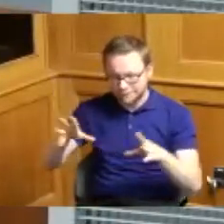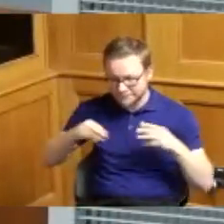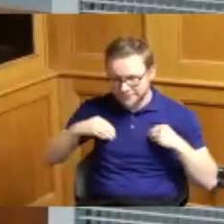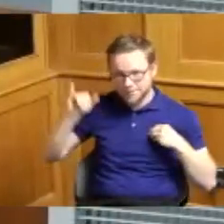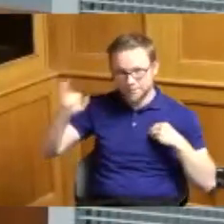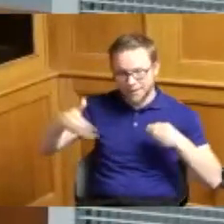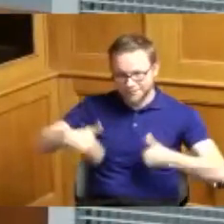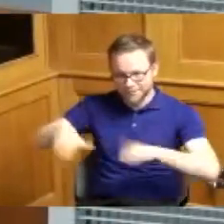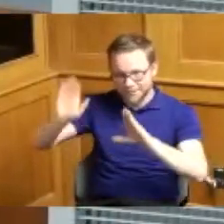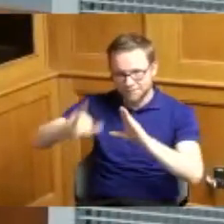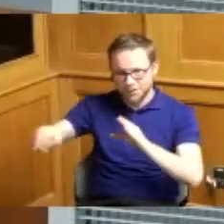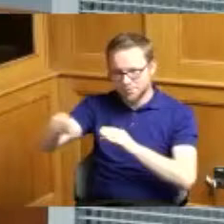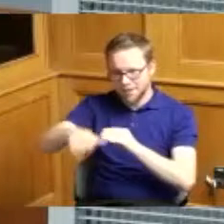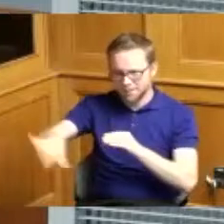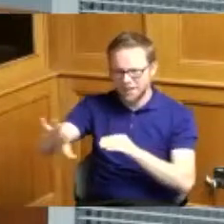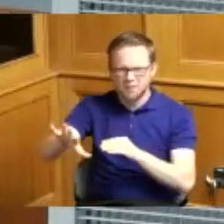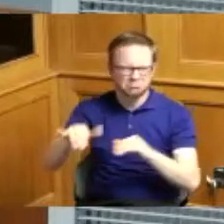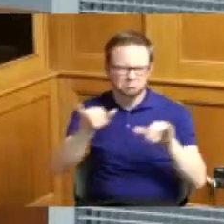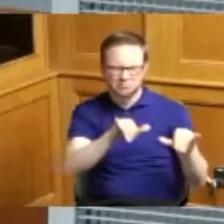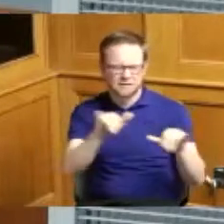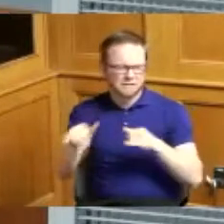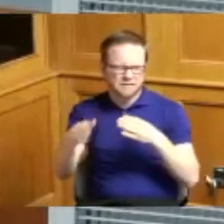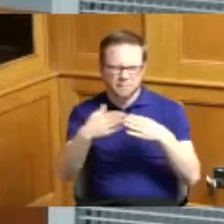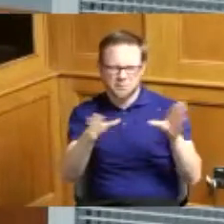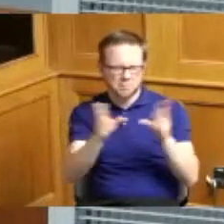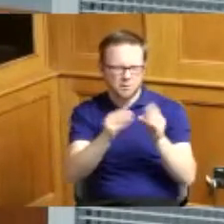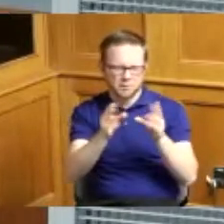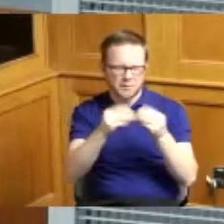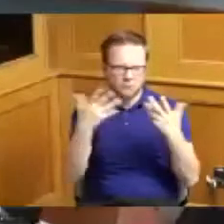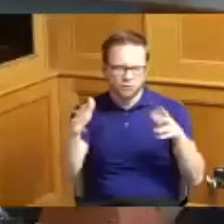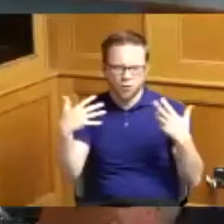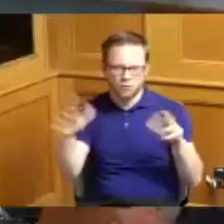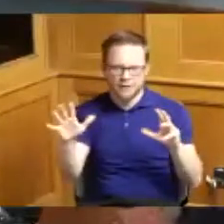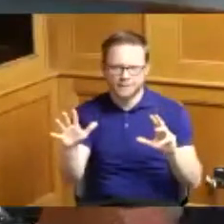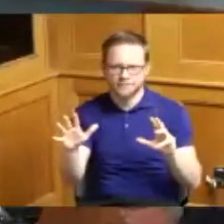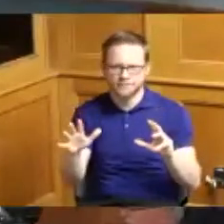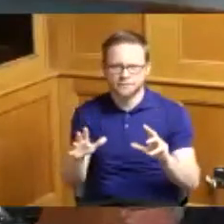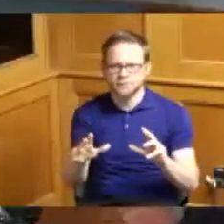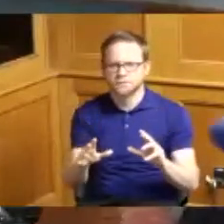were previously held thank you so much I was looking for a gentleman that usually comes he